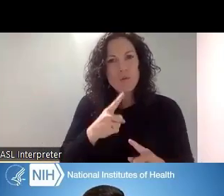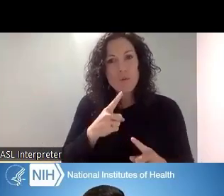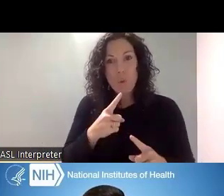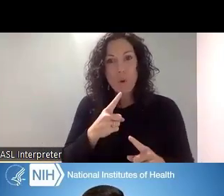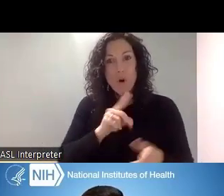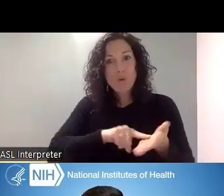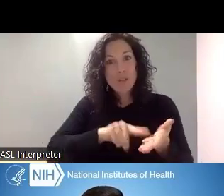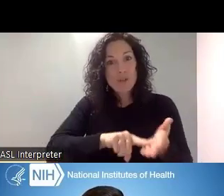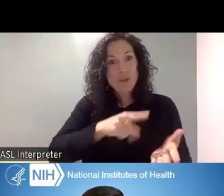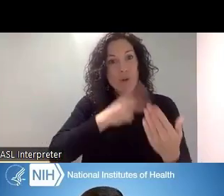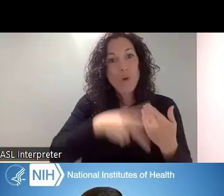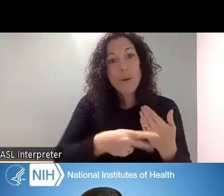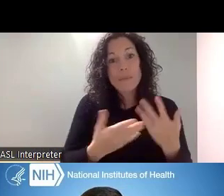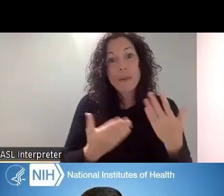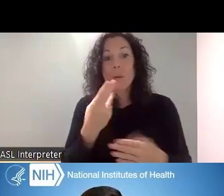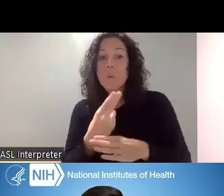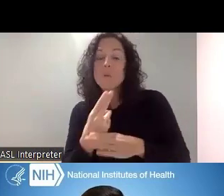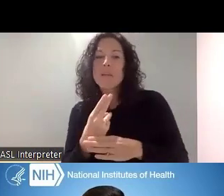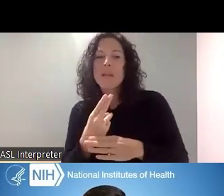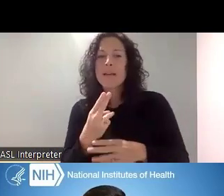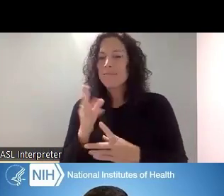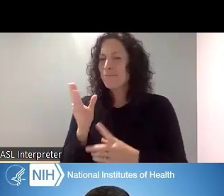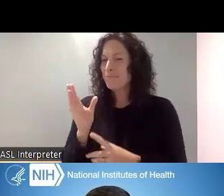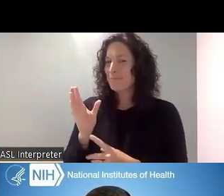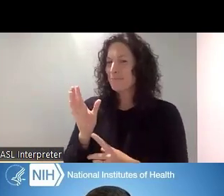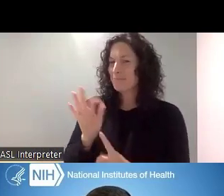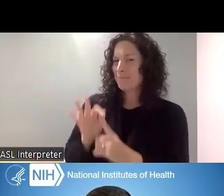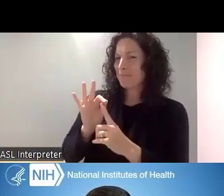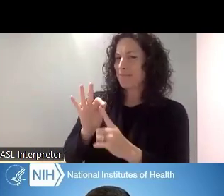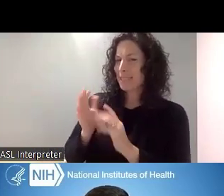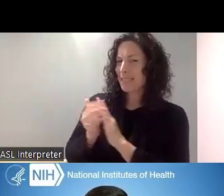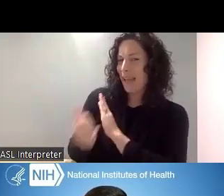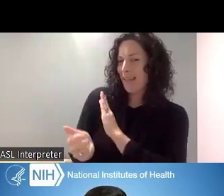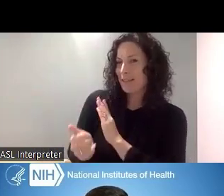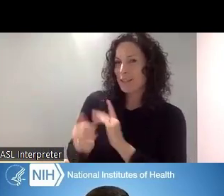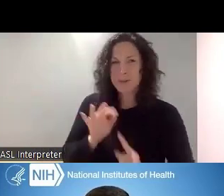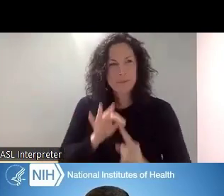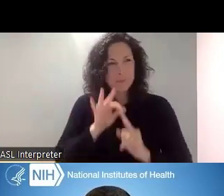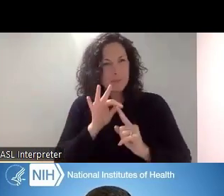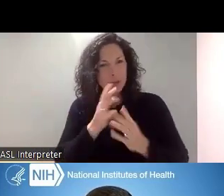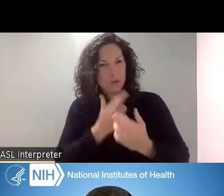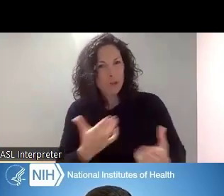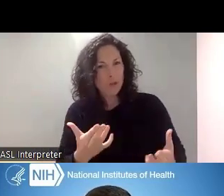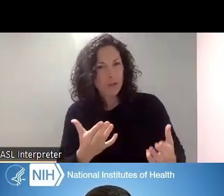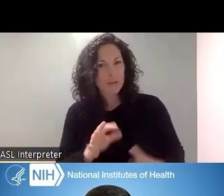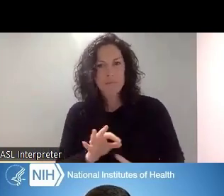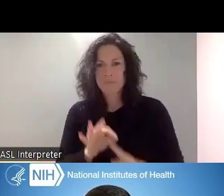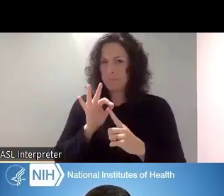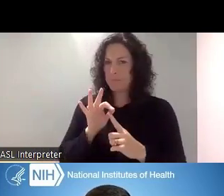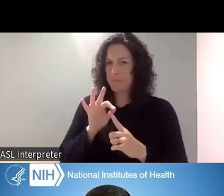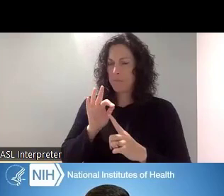maybe using unusual talents, unusual resources, maybe patient populations that we don't have here